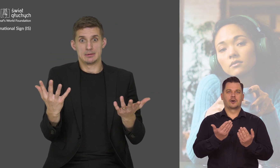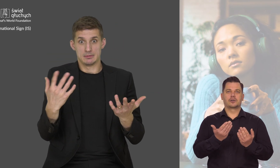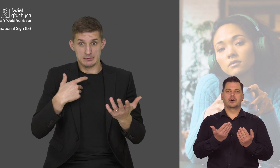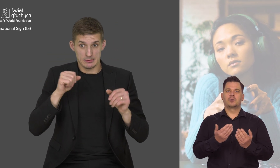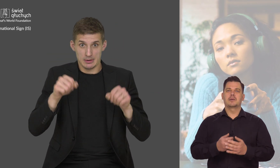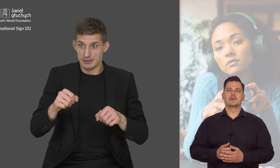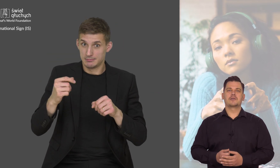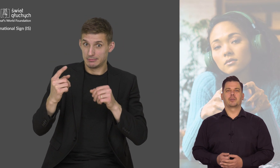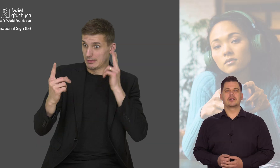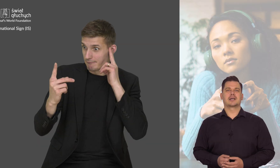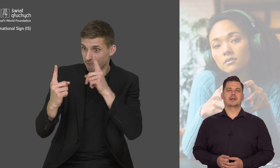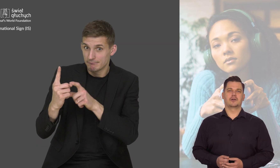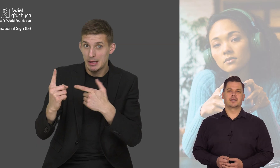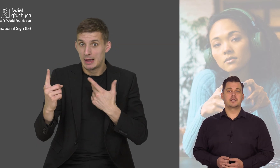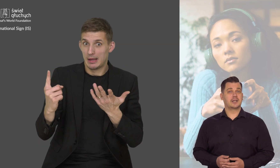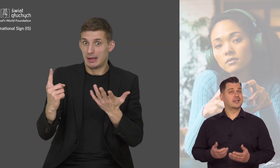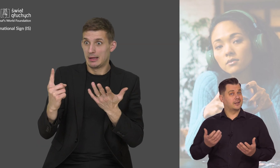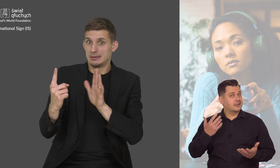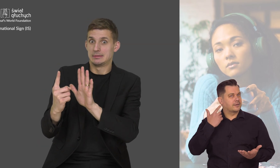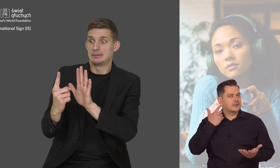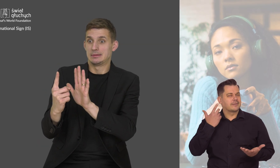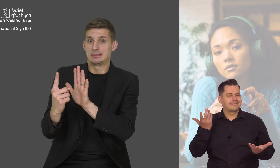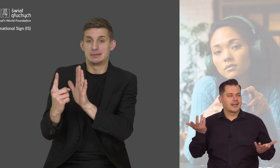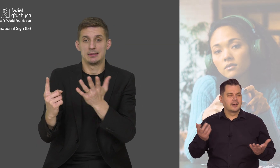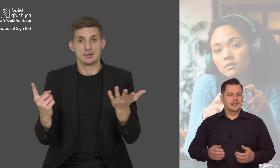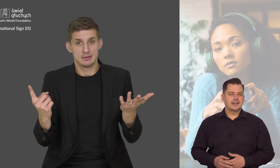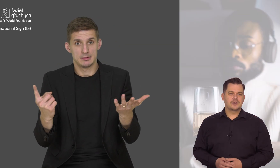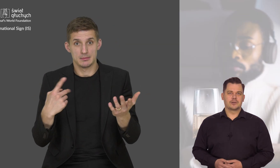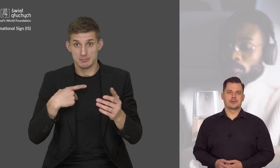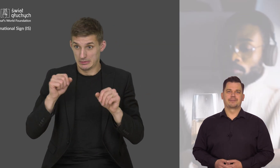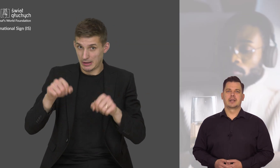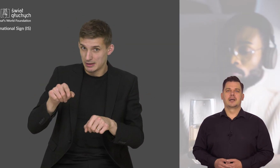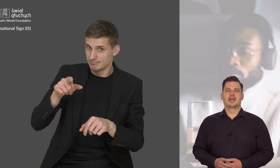a deaf person can react in time and signal that they cannot hear.